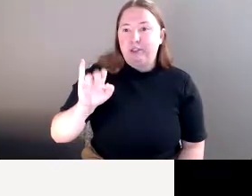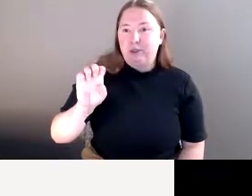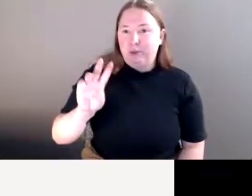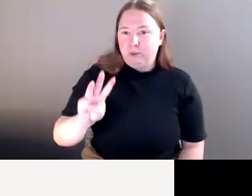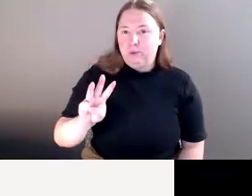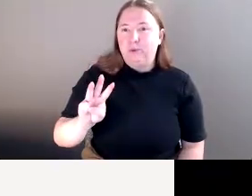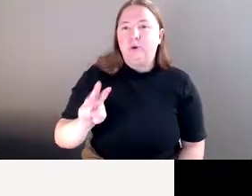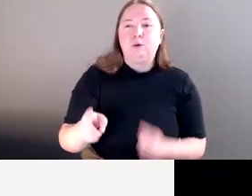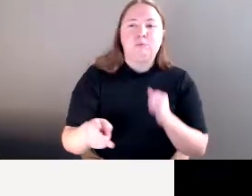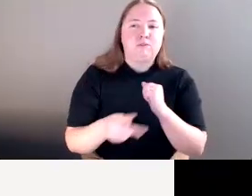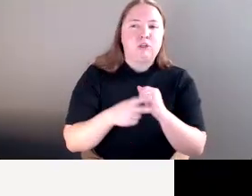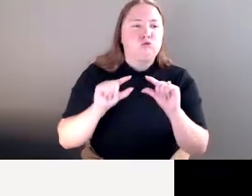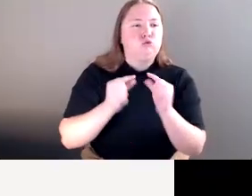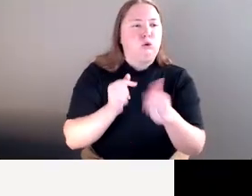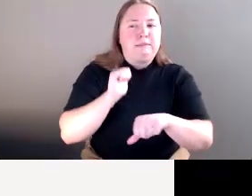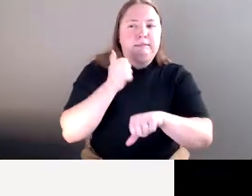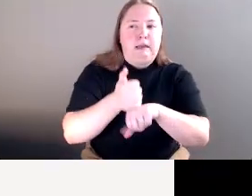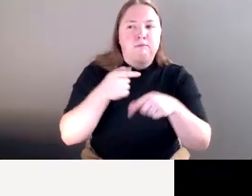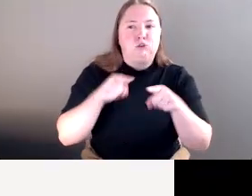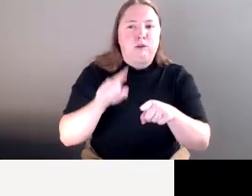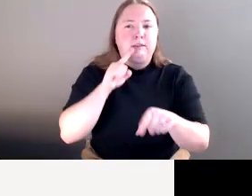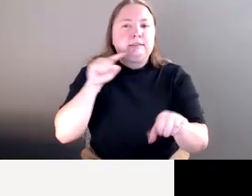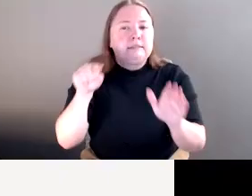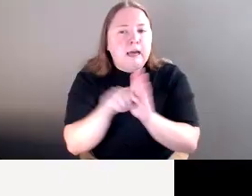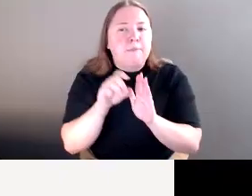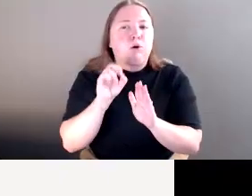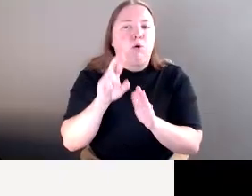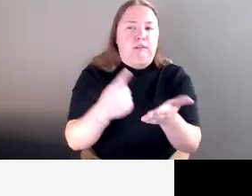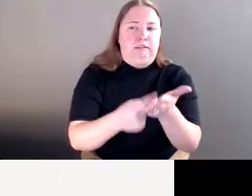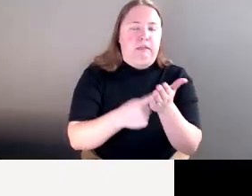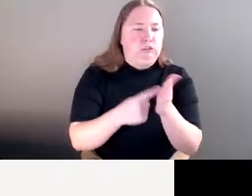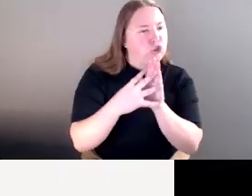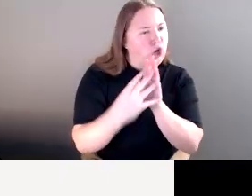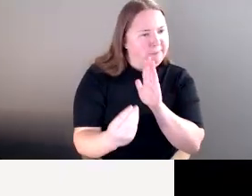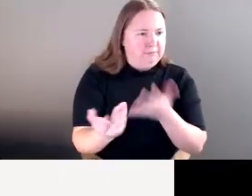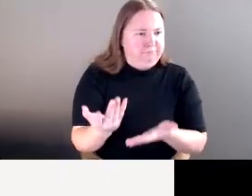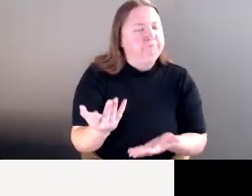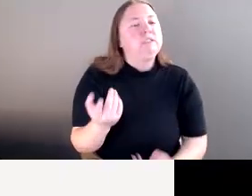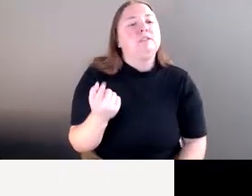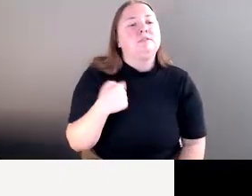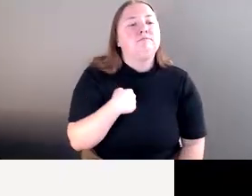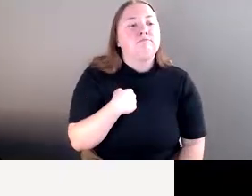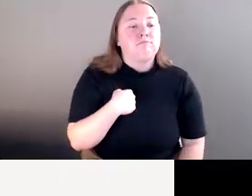group set during assignment or discussion copy. And so for those of us that use, you know,